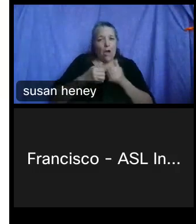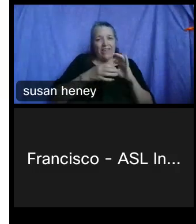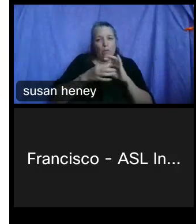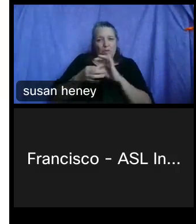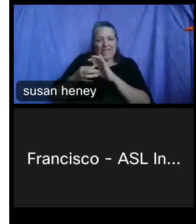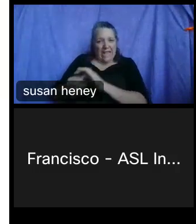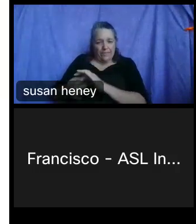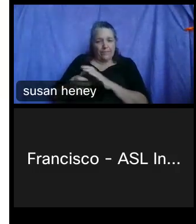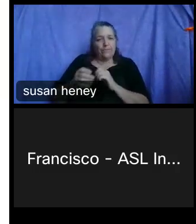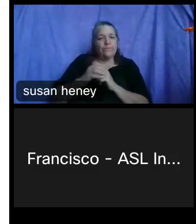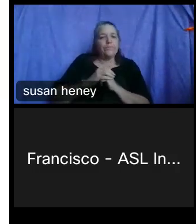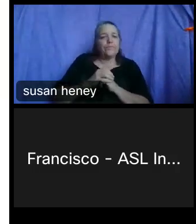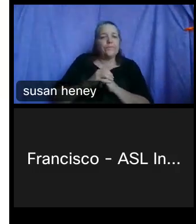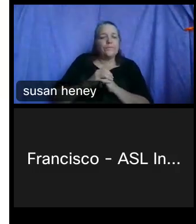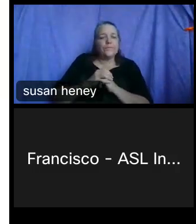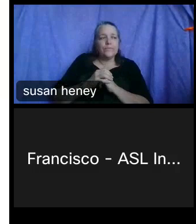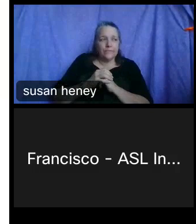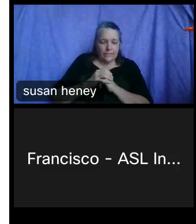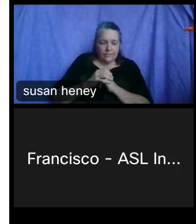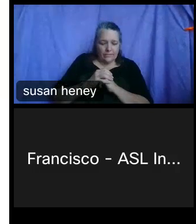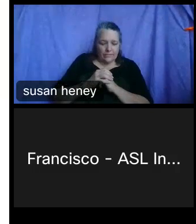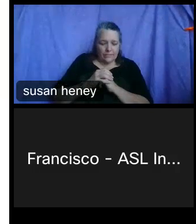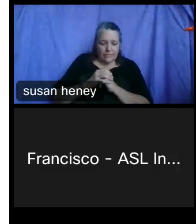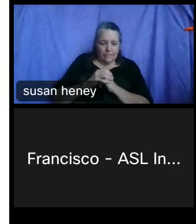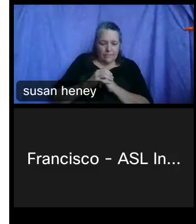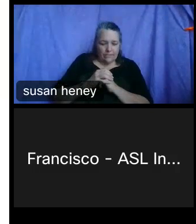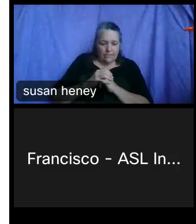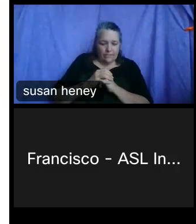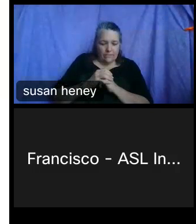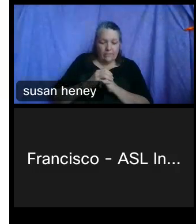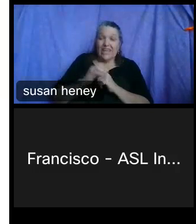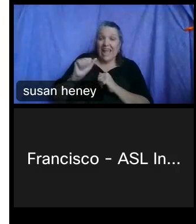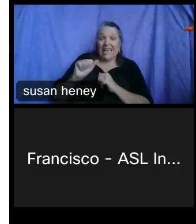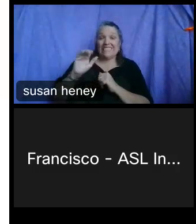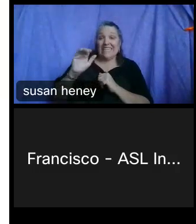You are able to obtain ACS data all the way down to the census block group.